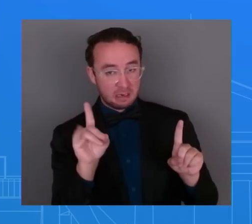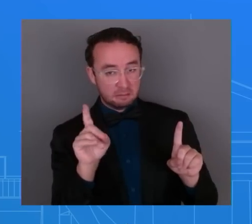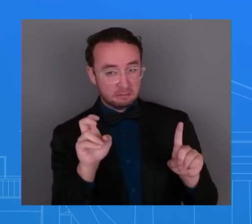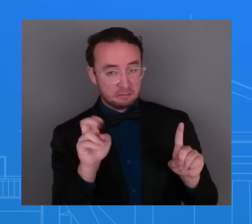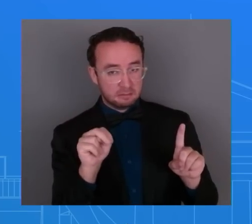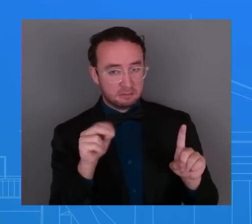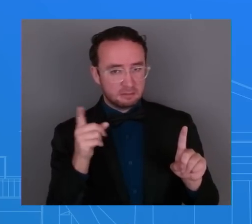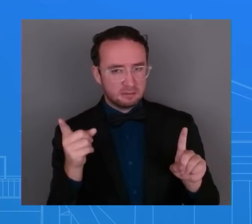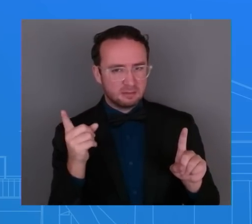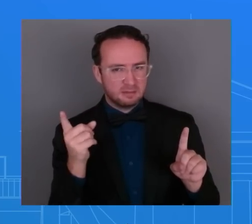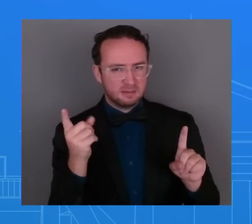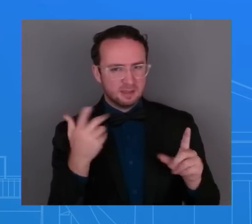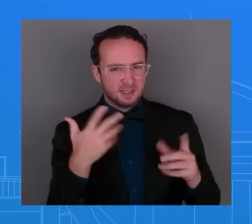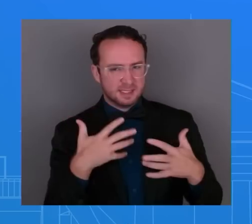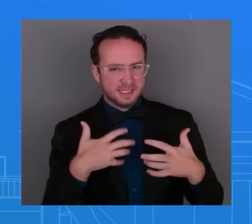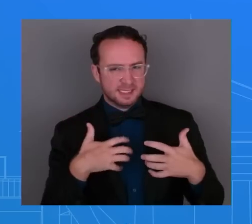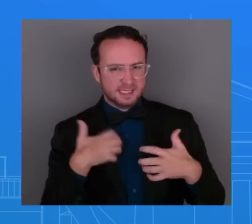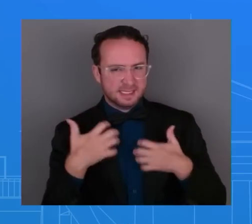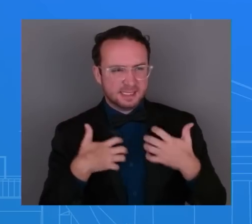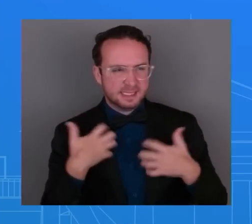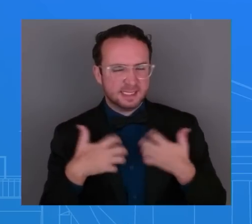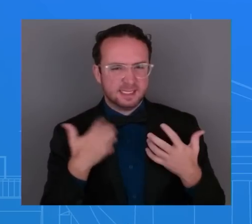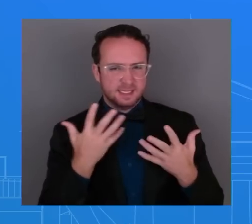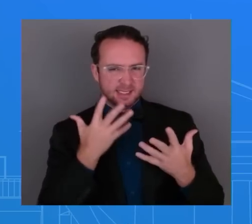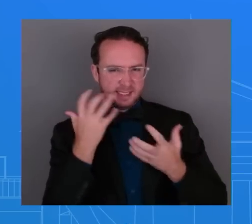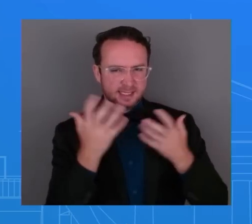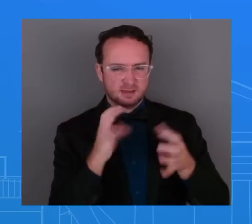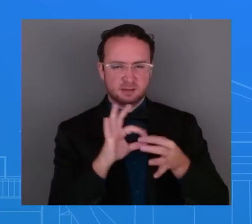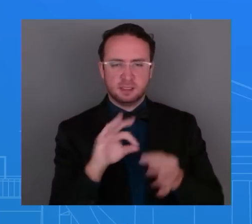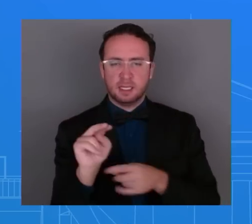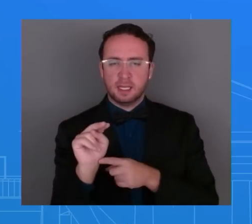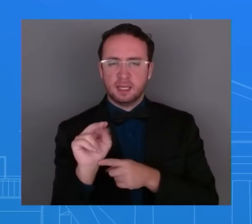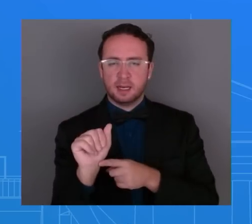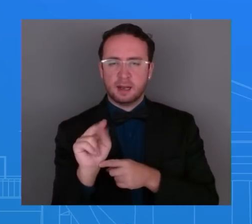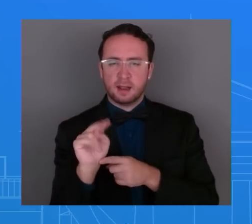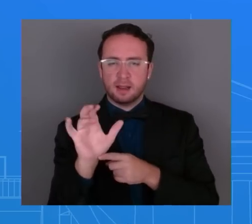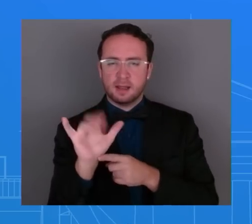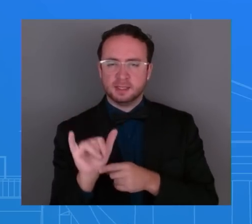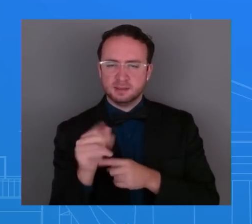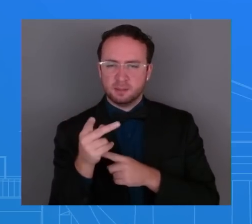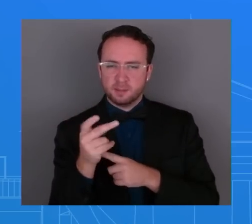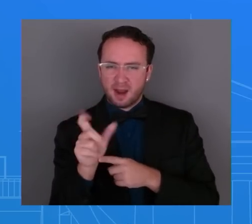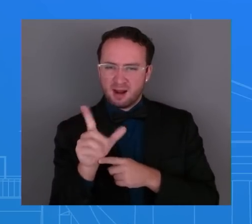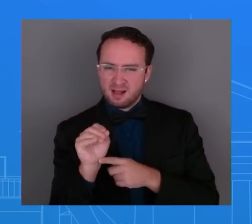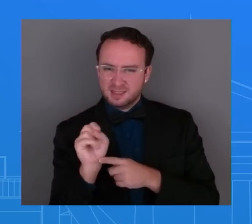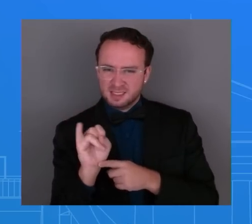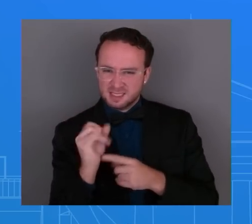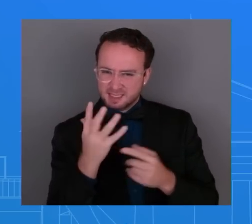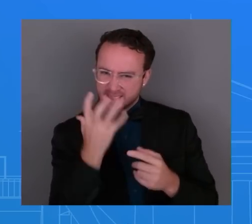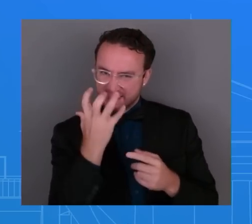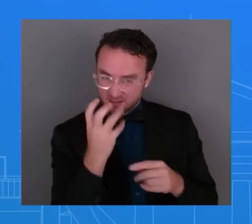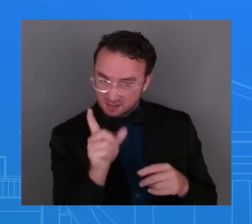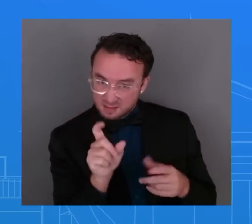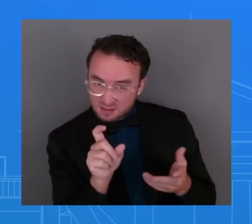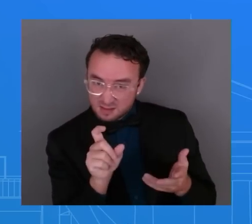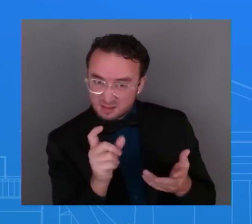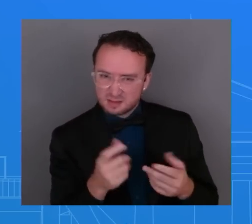The Press: Well, he has -- Ms. Jean-Pierre: I'm not -- The Press: -- admitted now -- Ms. Jean-Pierre: -- . The Press: -- for the first time in this interview that Pelosi is one of the Democrats who squeezed him out of the race.